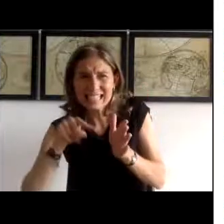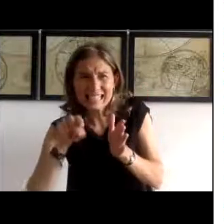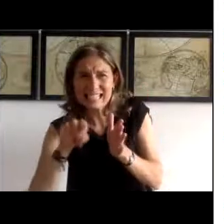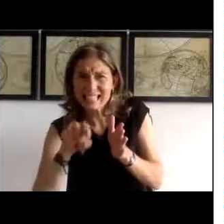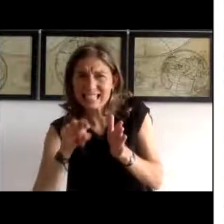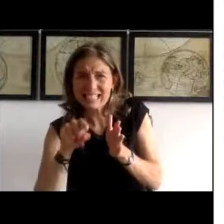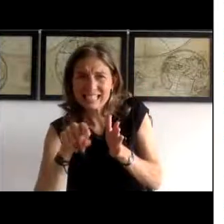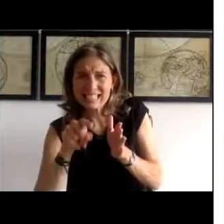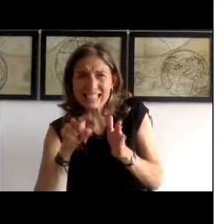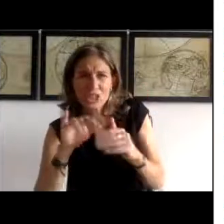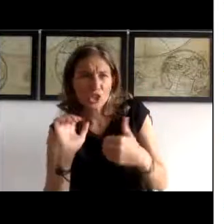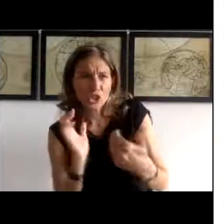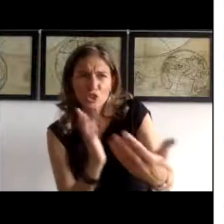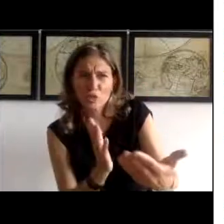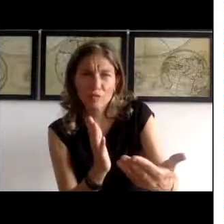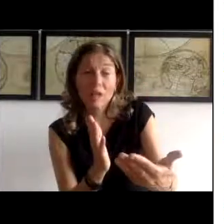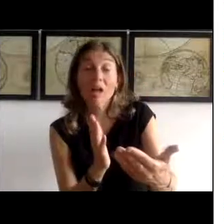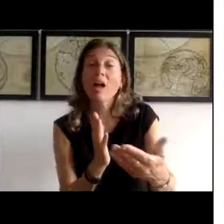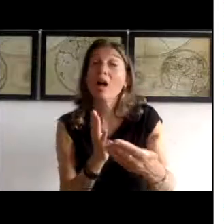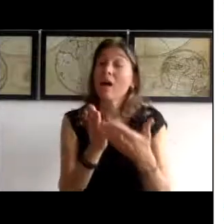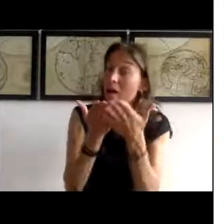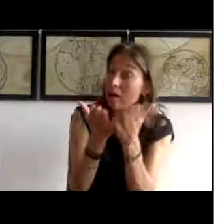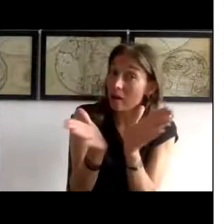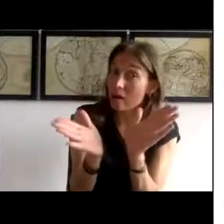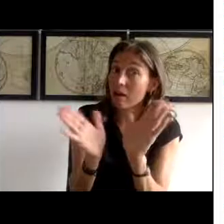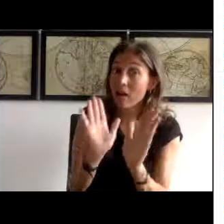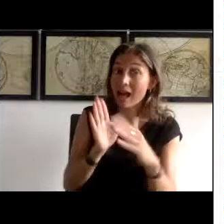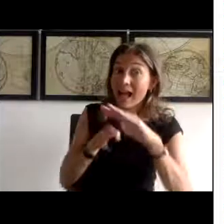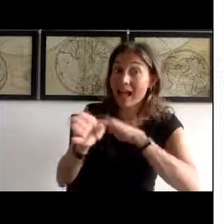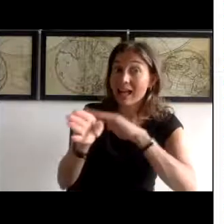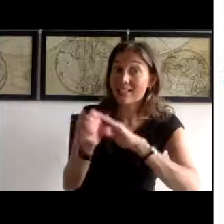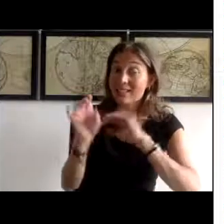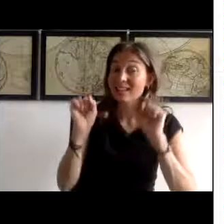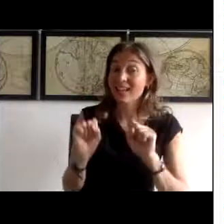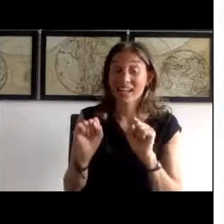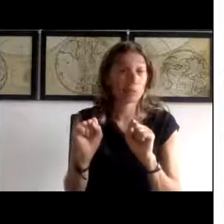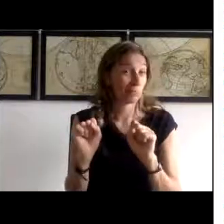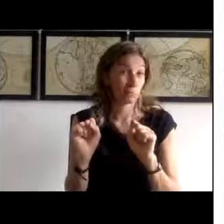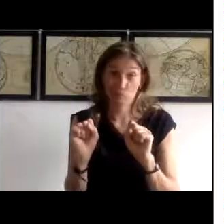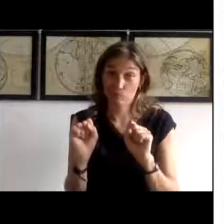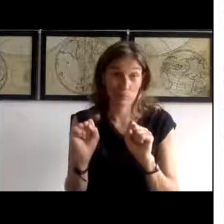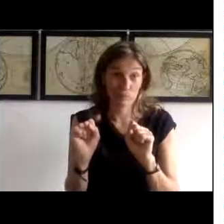but we are also working on a system of accreditation for organisations